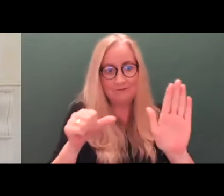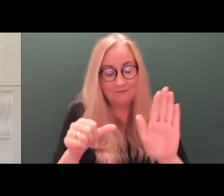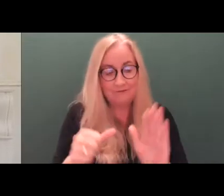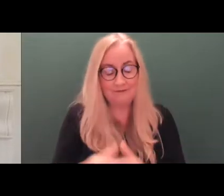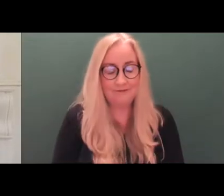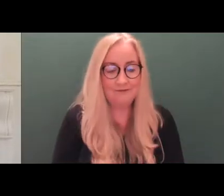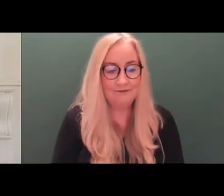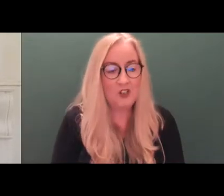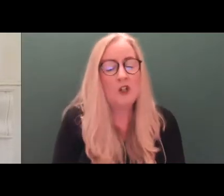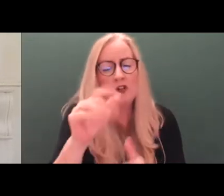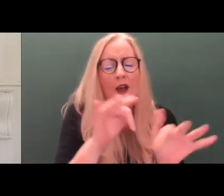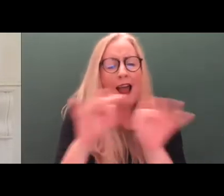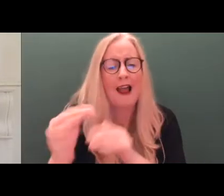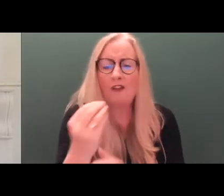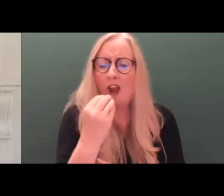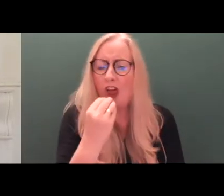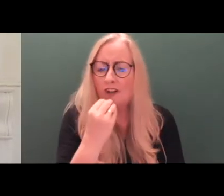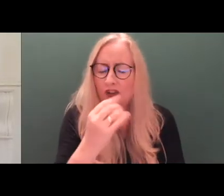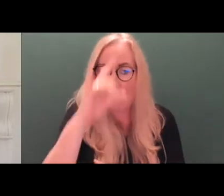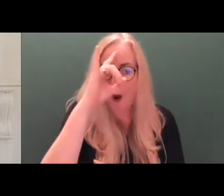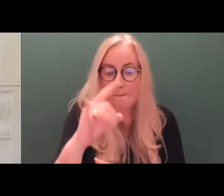After lunch, we hope to learn from those who have gone before us,